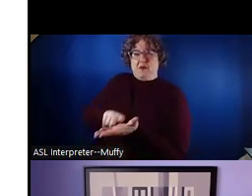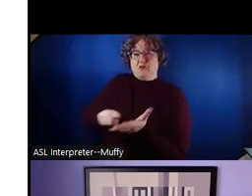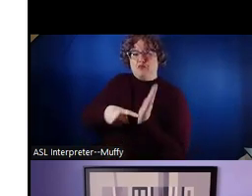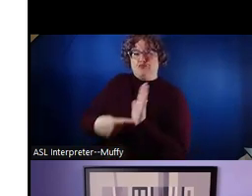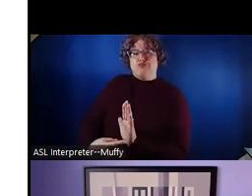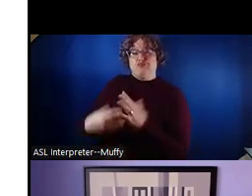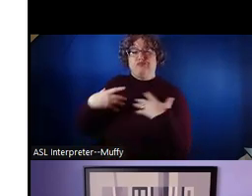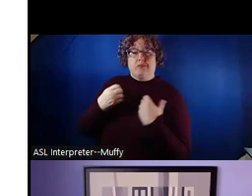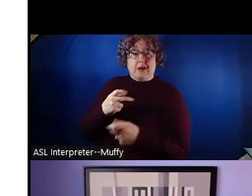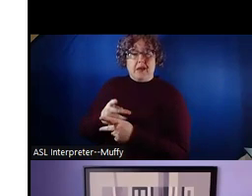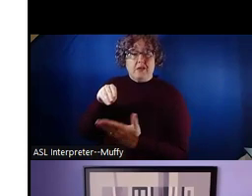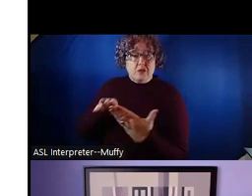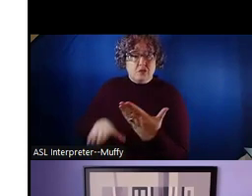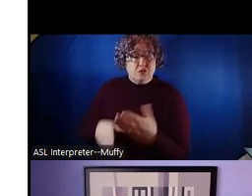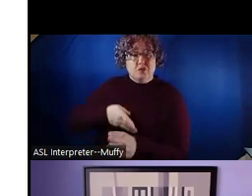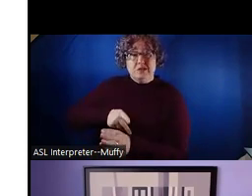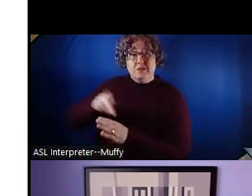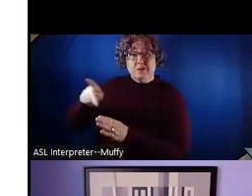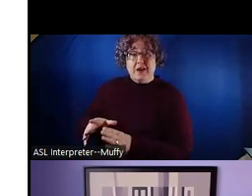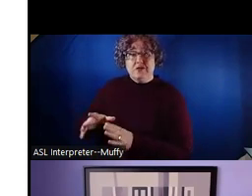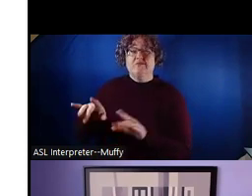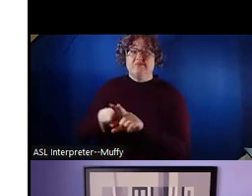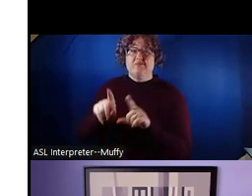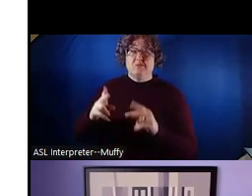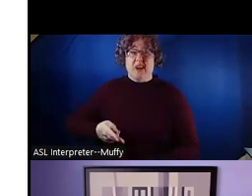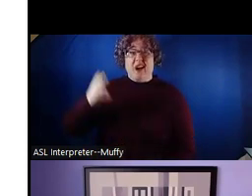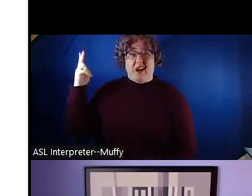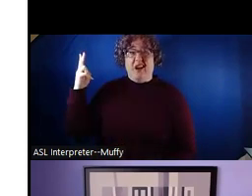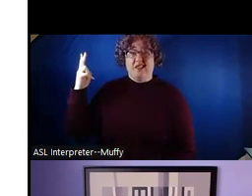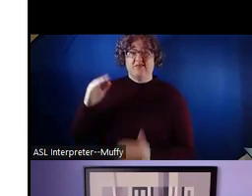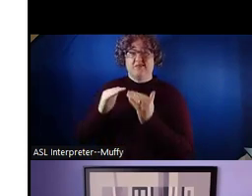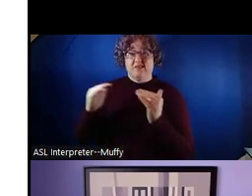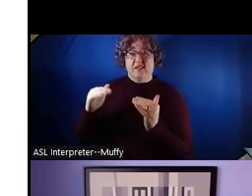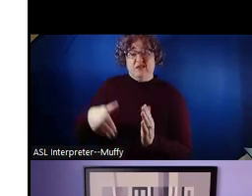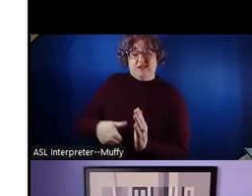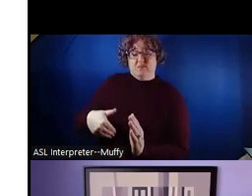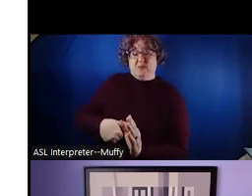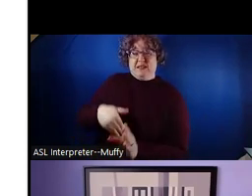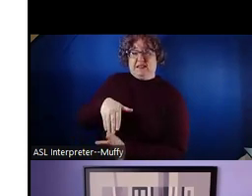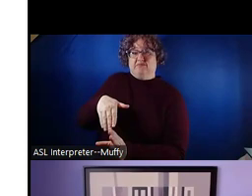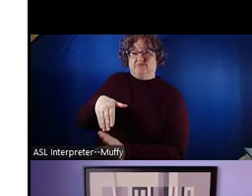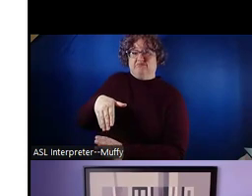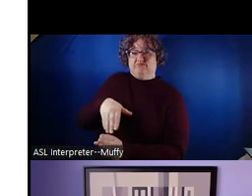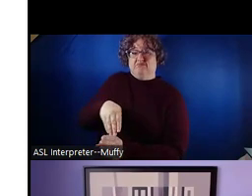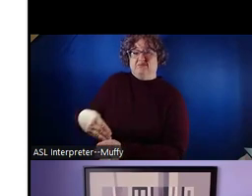and professionals tend to have similarly high levels of implicit bias as compared to those held